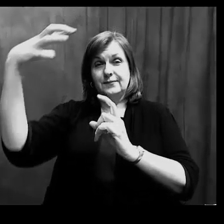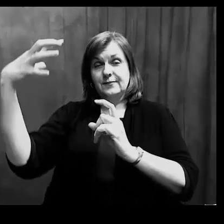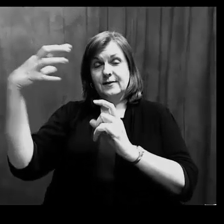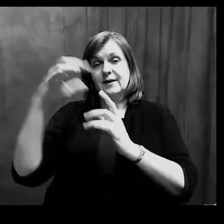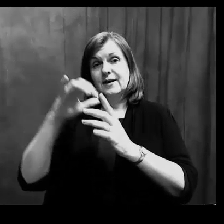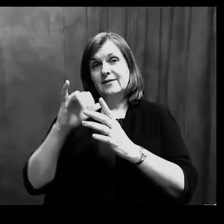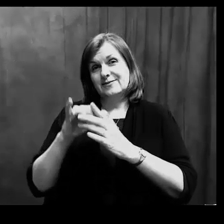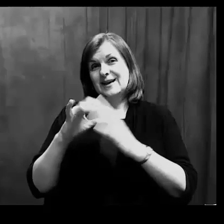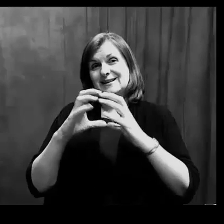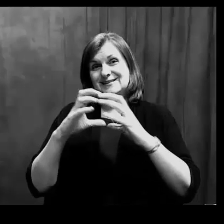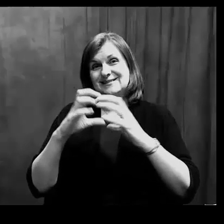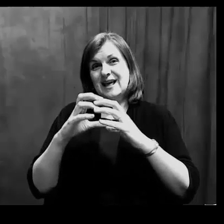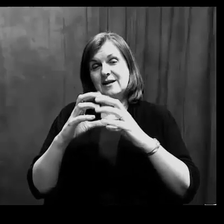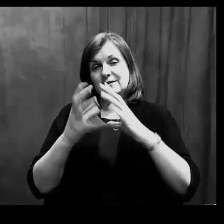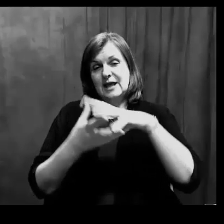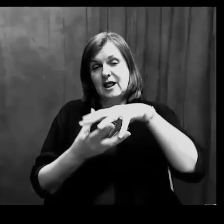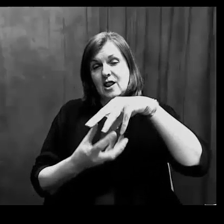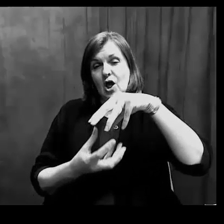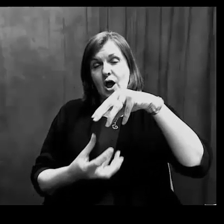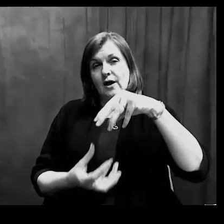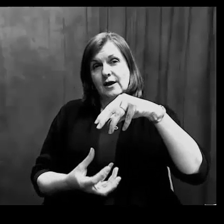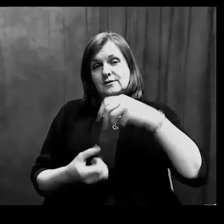hormones contributing to that